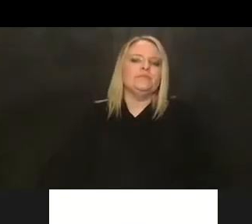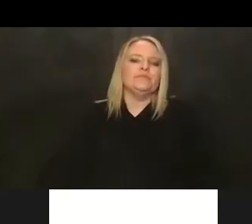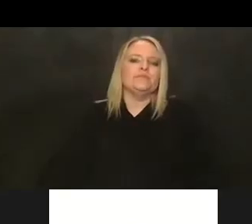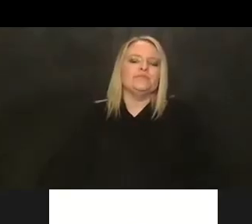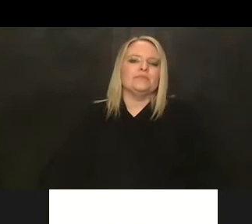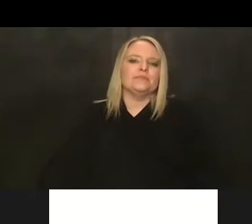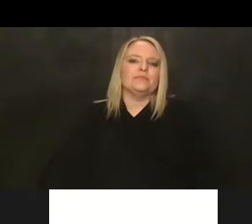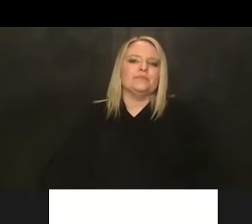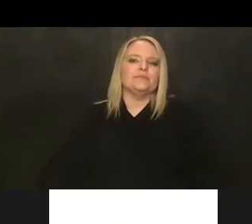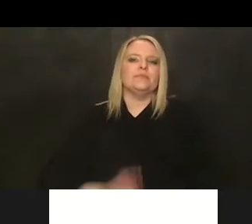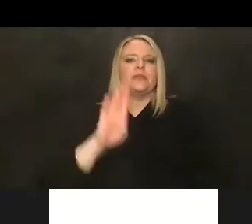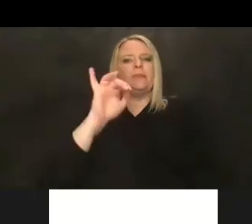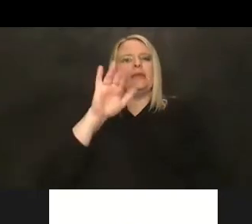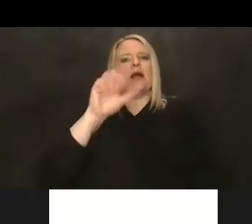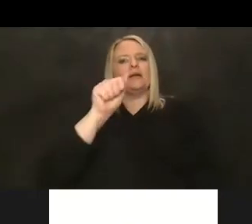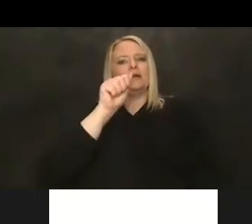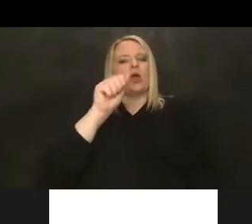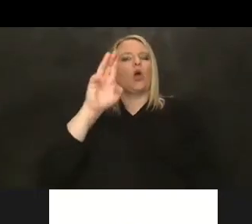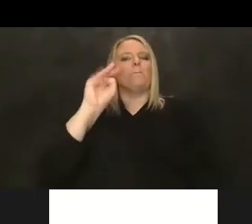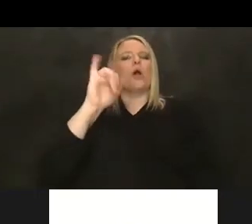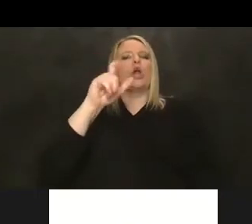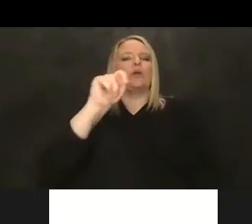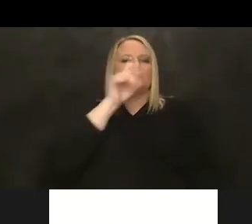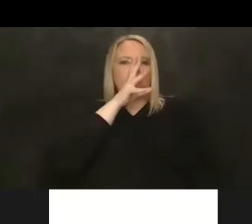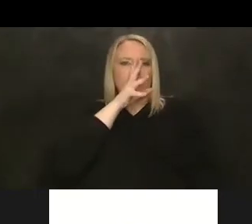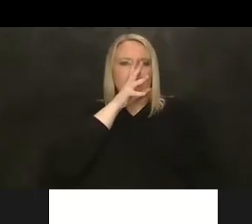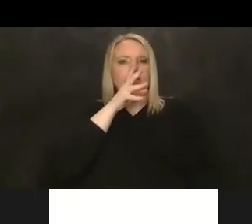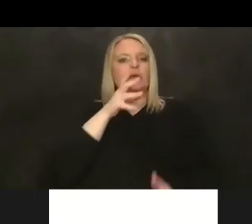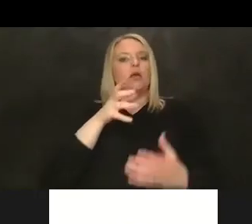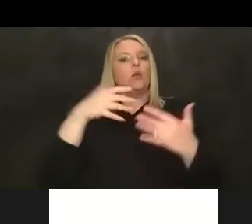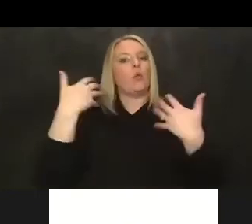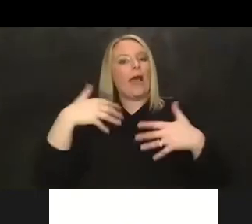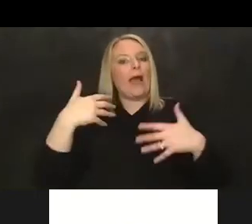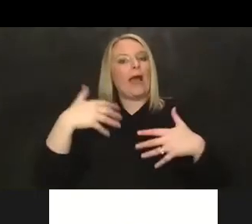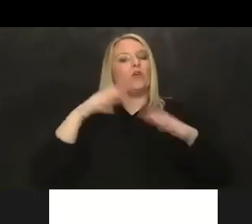Hey everyone, so this is Margaret again, this has been such a fantastic exchange, I just want to